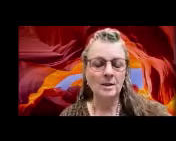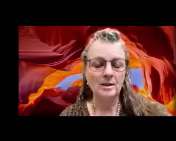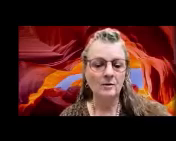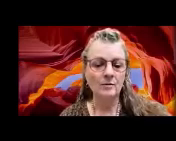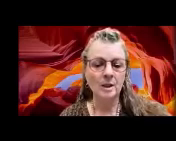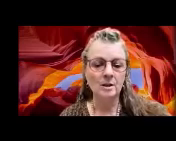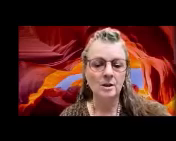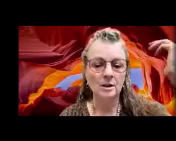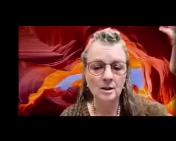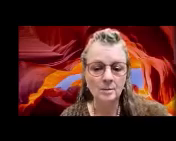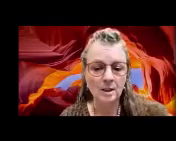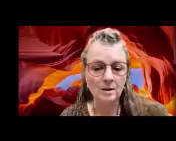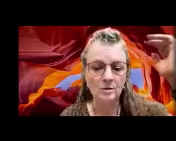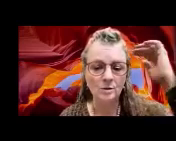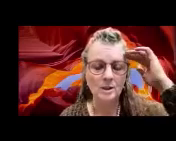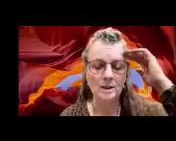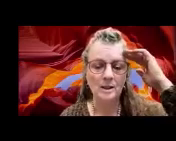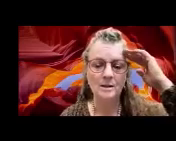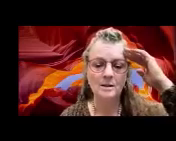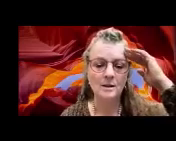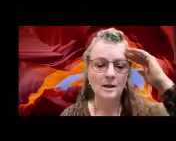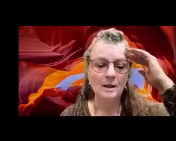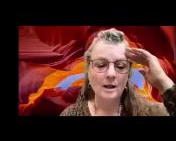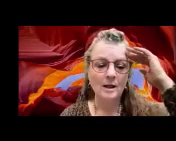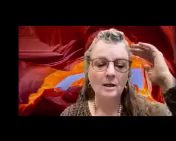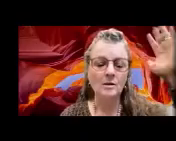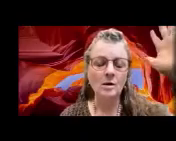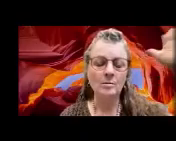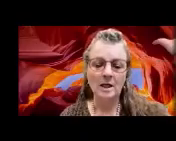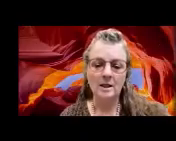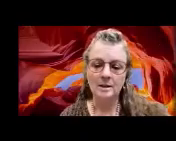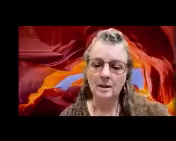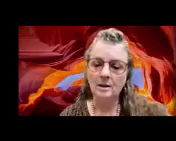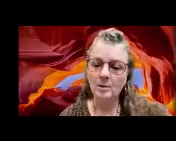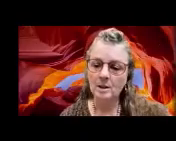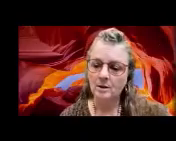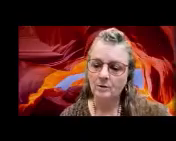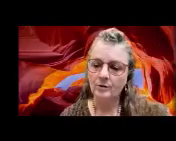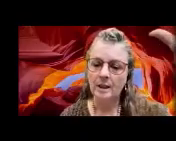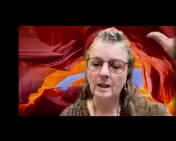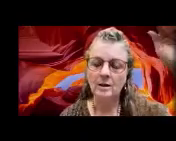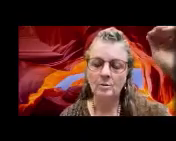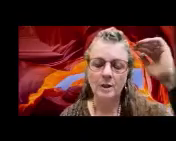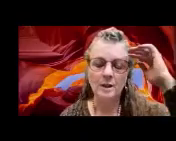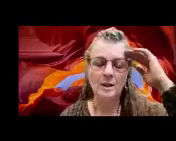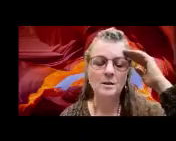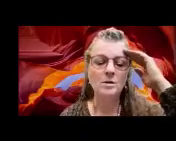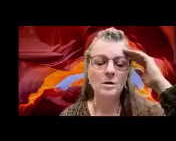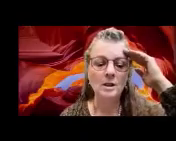myself, because she does make social mistakes, and an adult may not see them because they're fleeting, but the kids are going